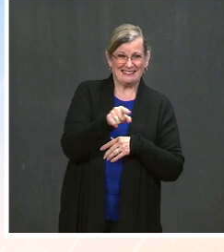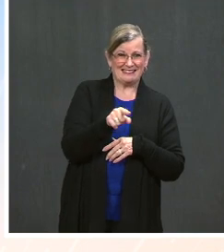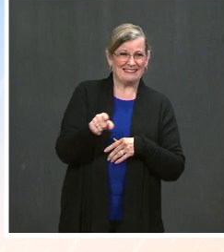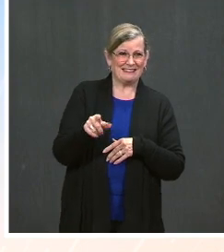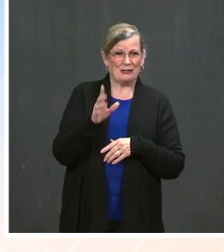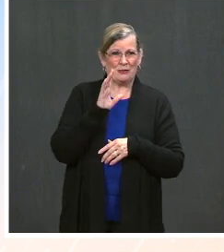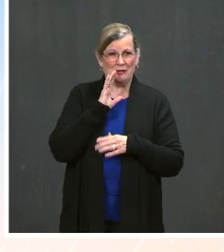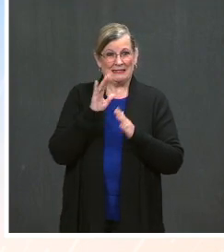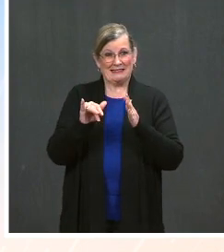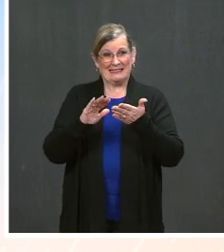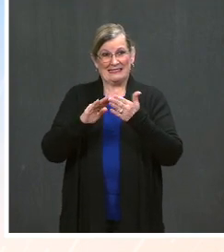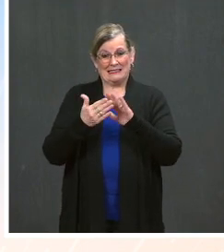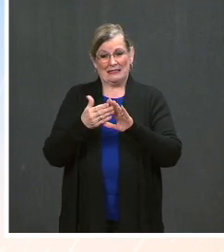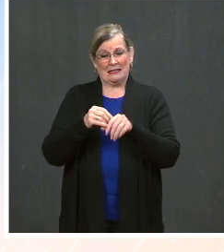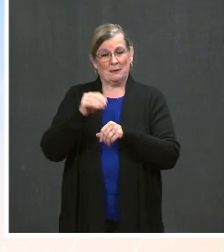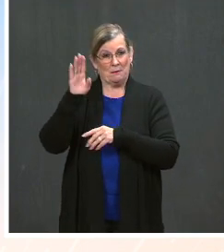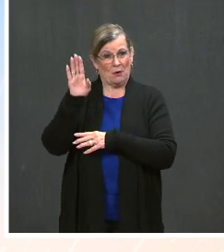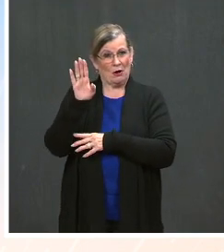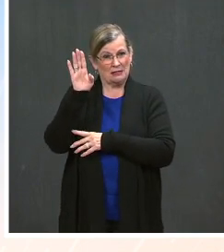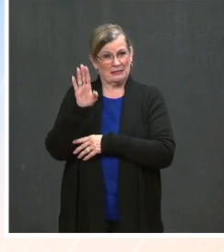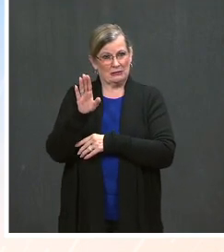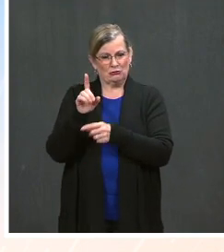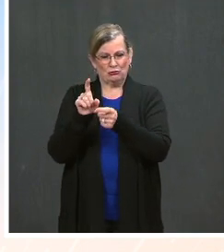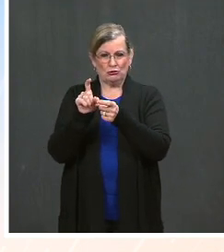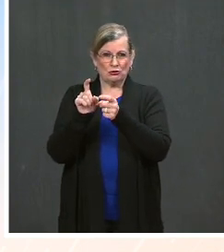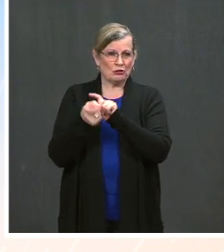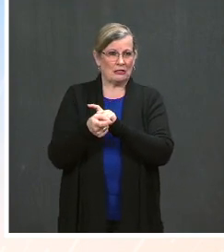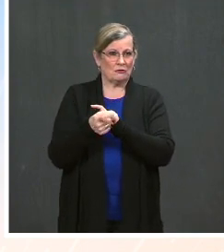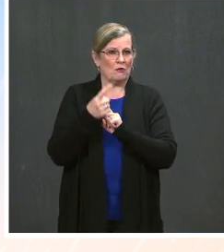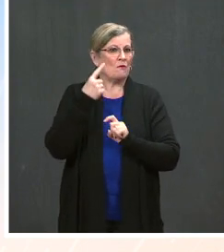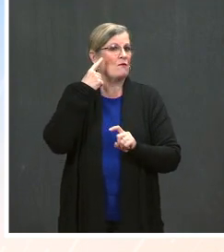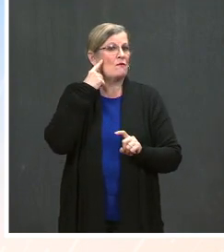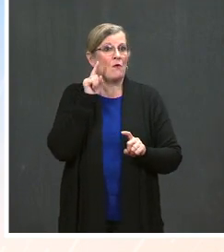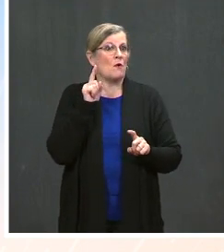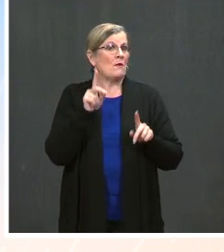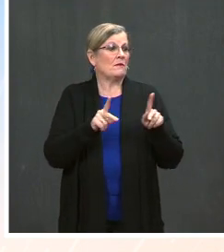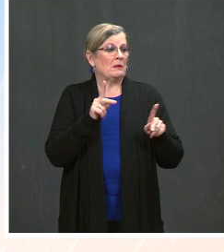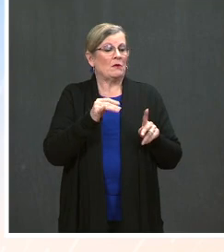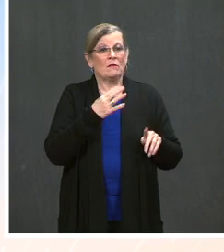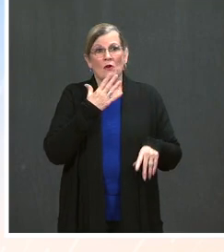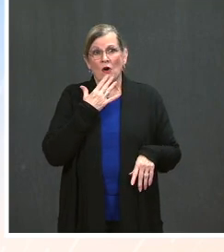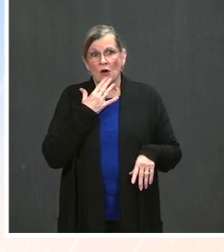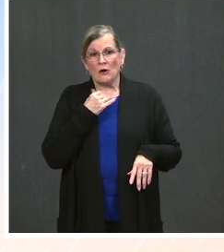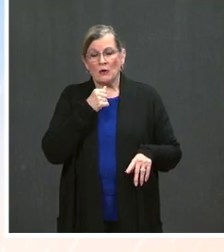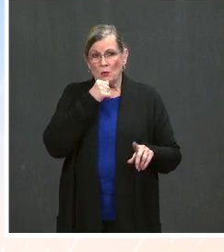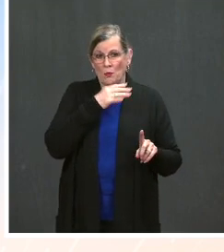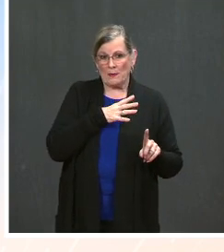For those reasons and many other, this plan that fuels -- is the fuel to a true engine of our economy.